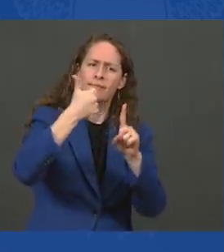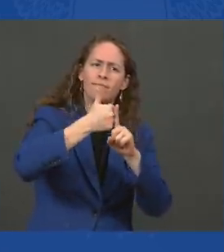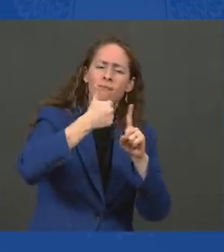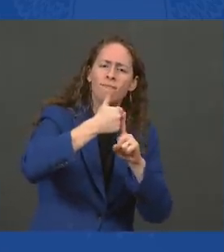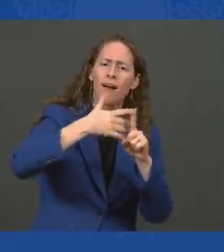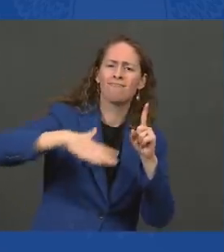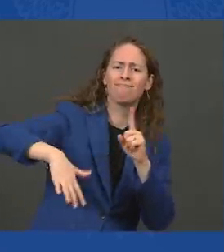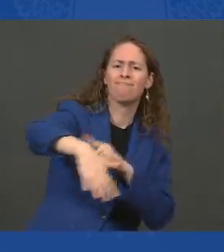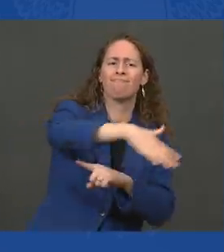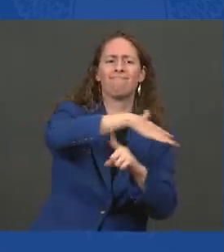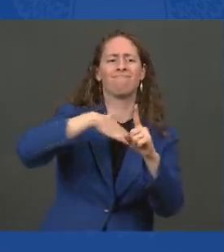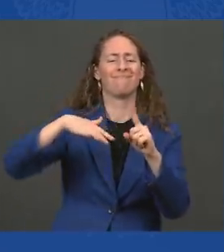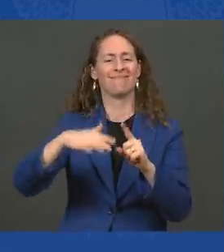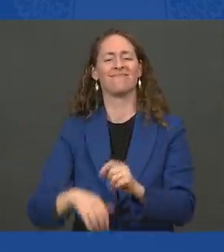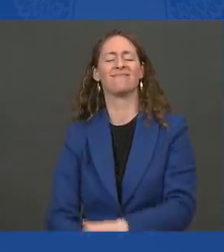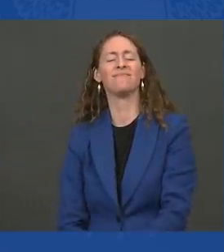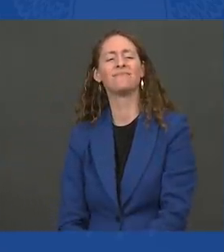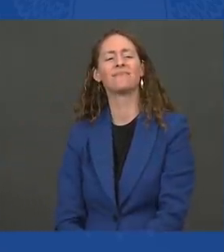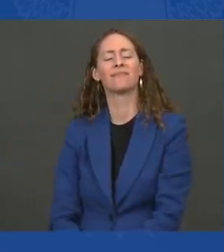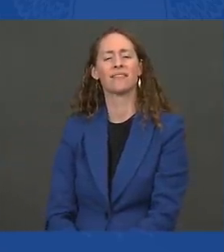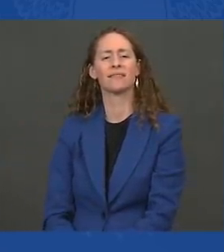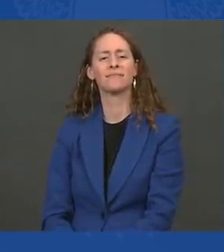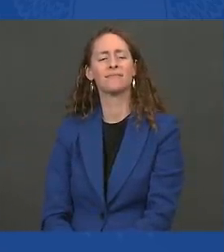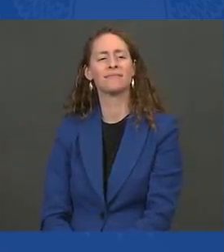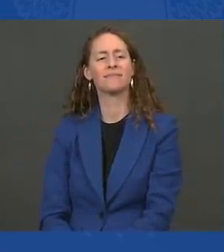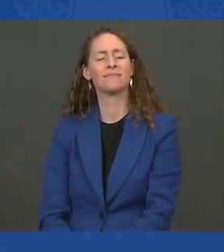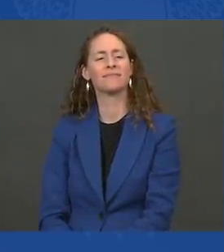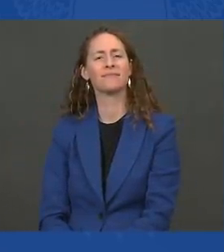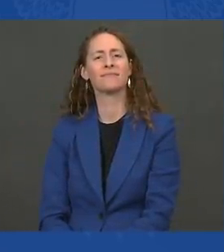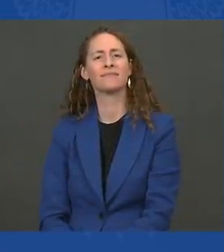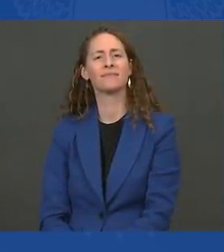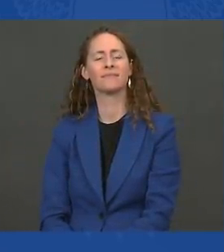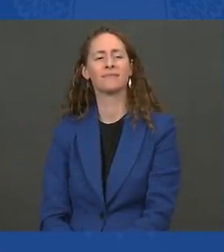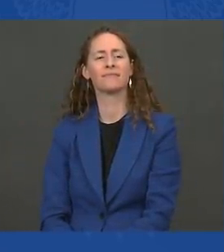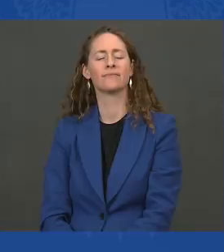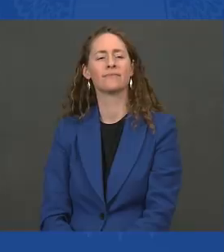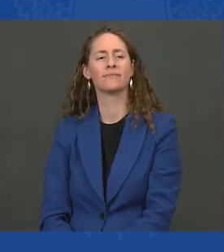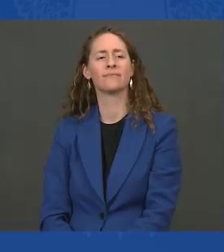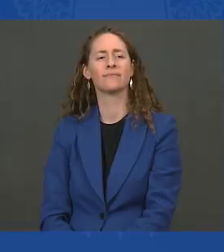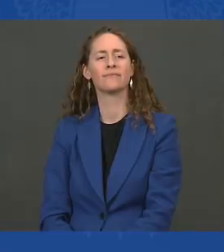that updated vaccinations or boosters are needed to respond to this new variant,